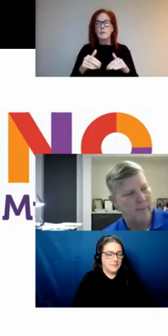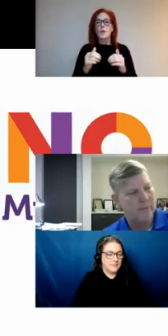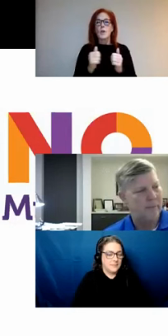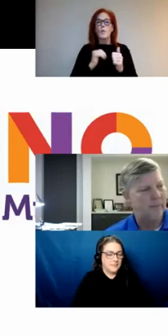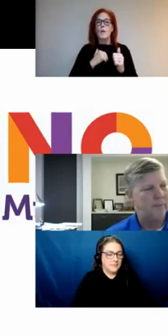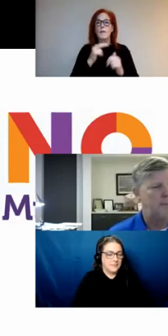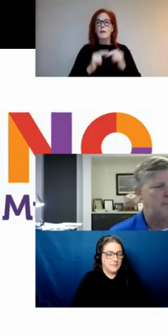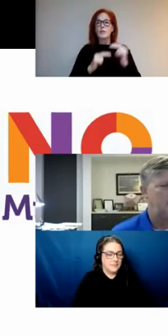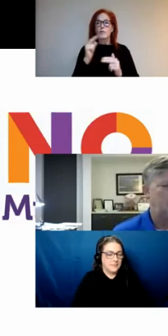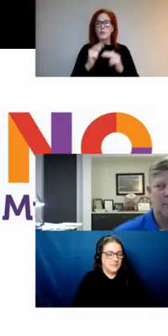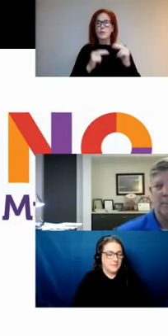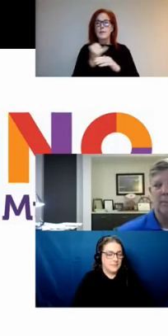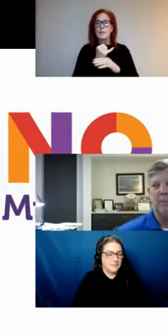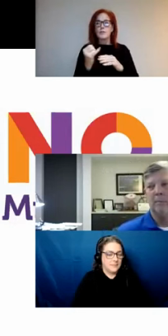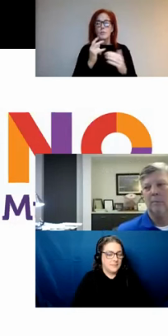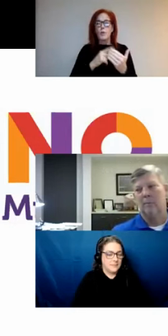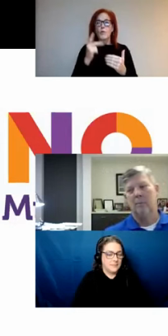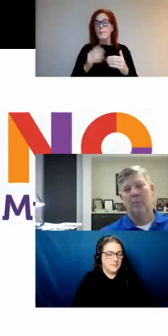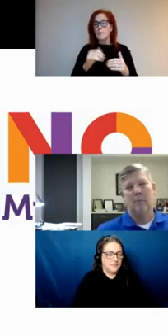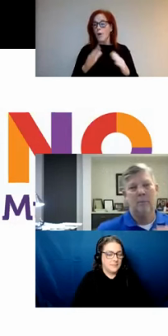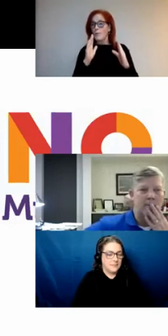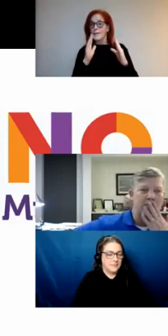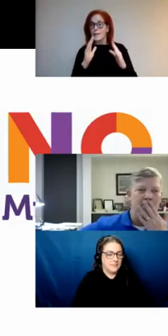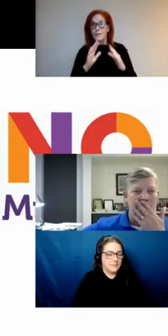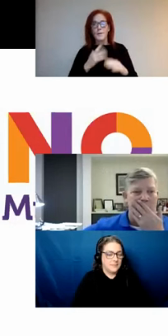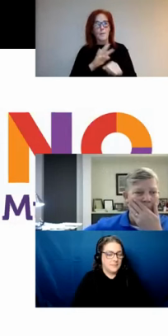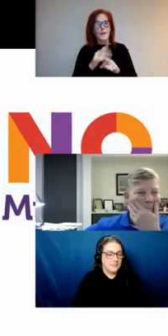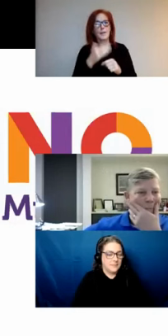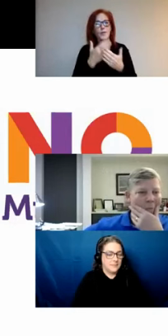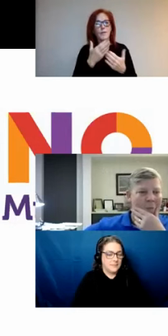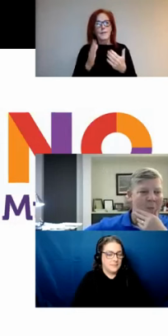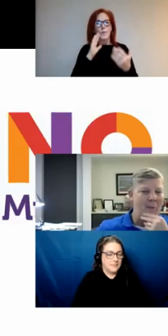And this is just some information. You know, everybody has this slide, so I'm not going to go into it.